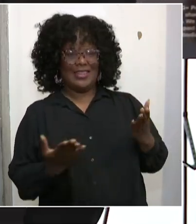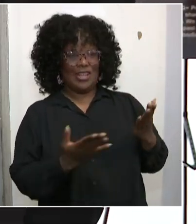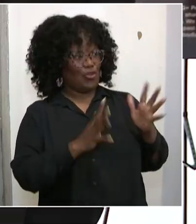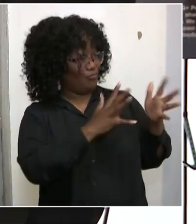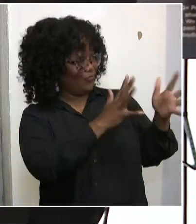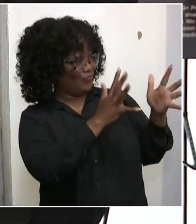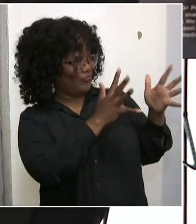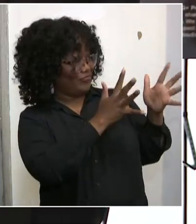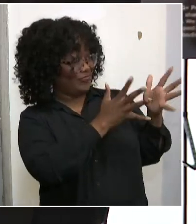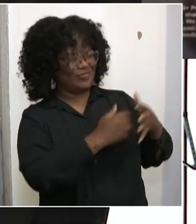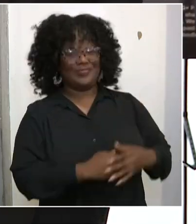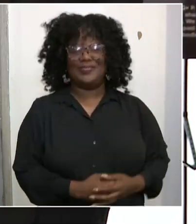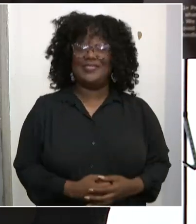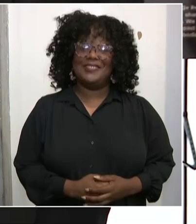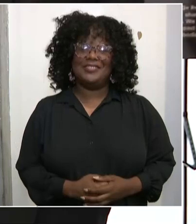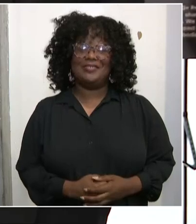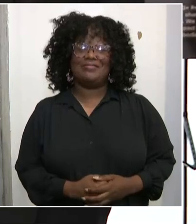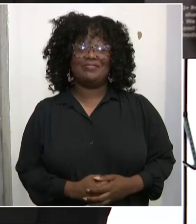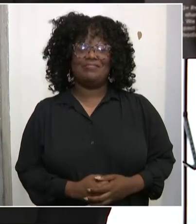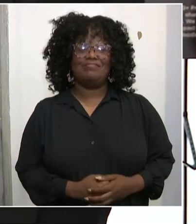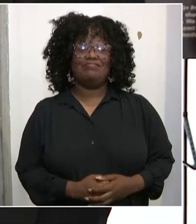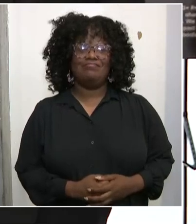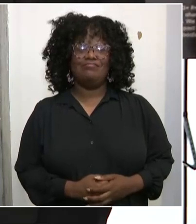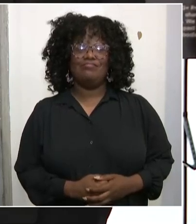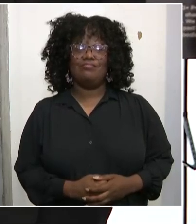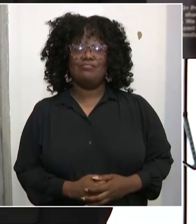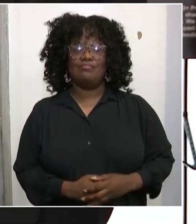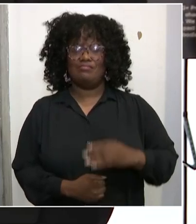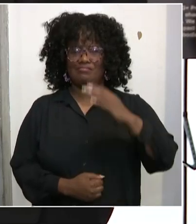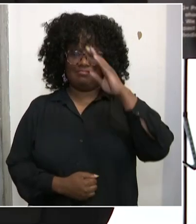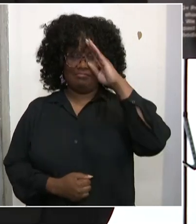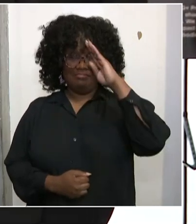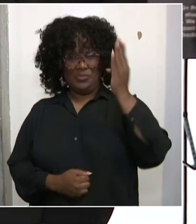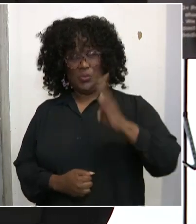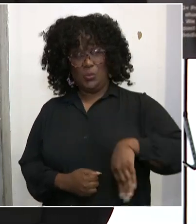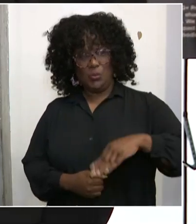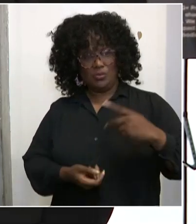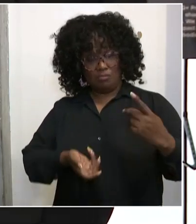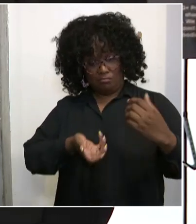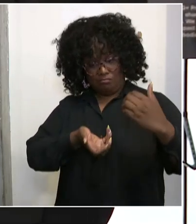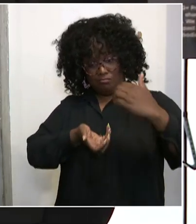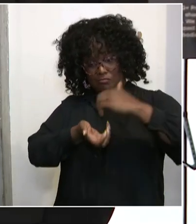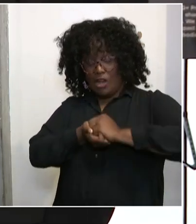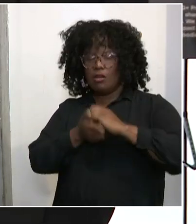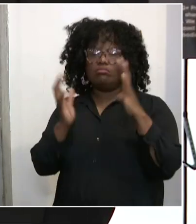And we know what a great impact that is going to have at the Saint Elizabeth's campus and Sycamore and Oak